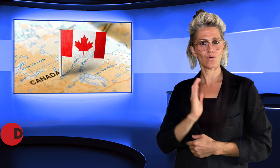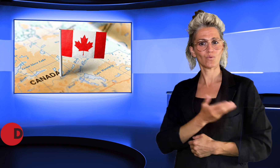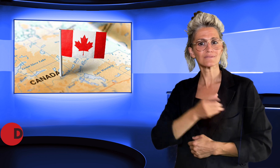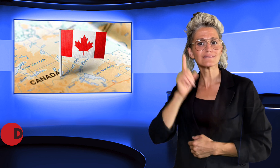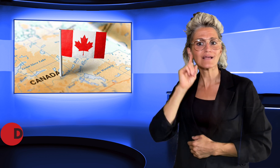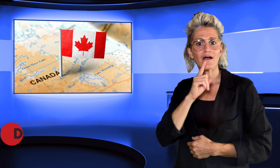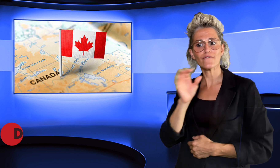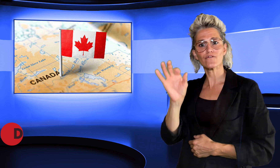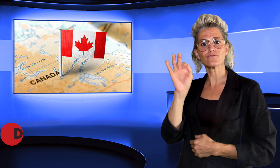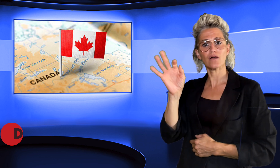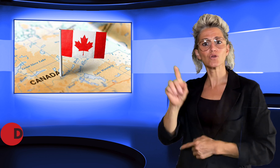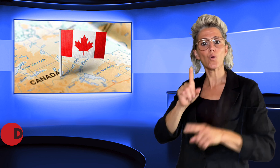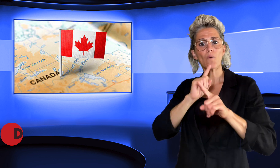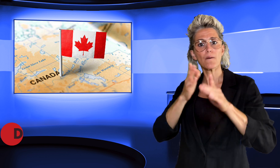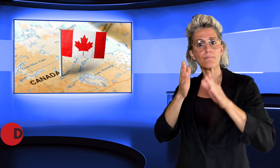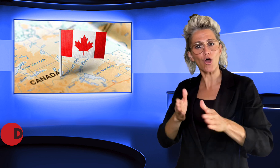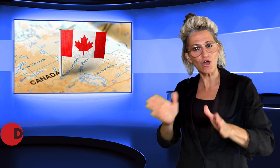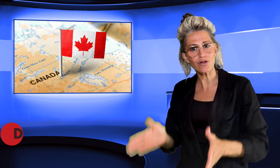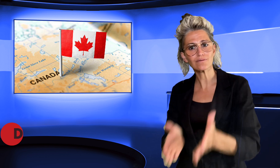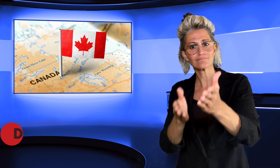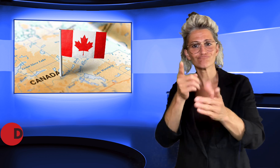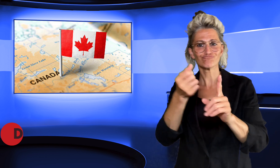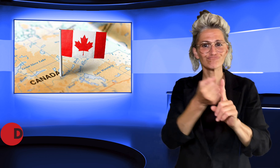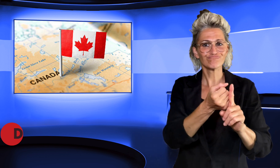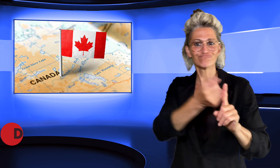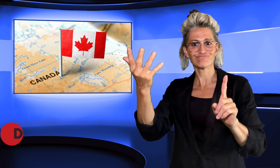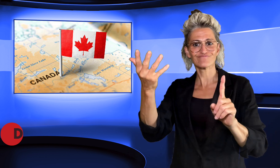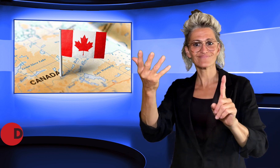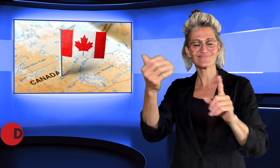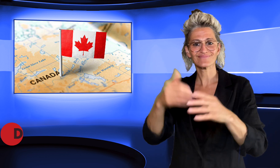our DeafDots reporter to tell us more about the videos.